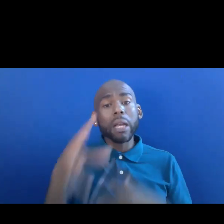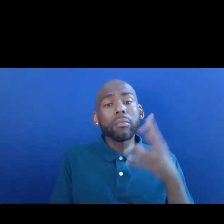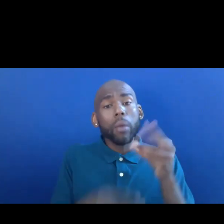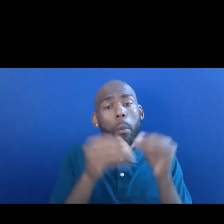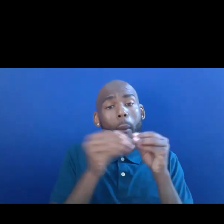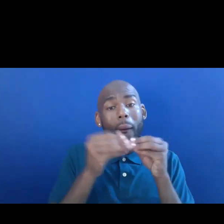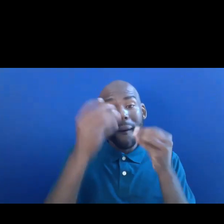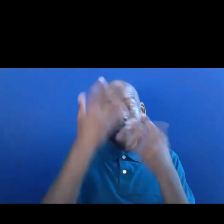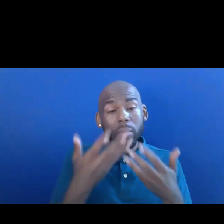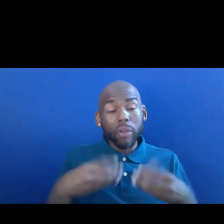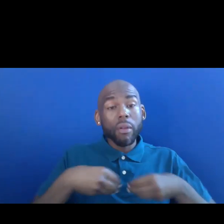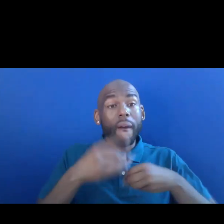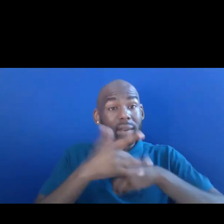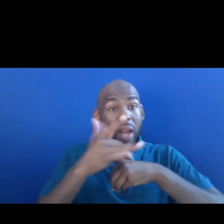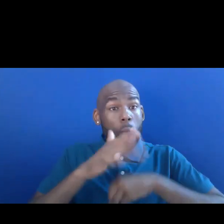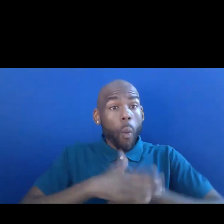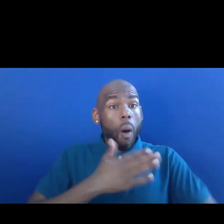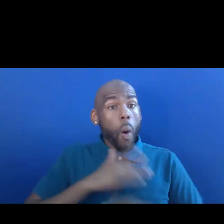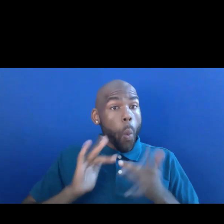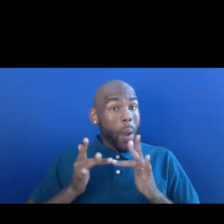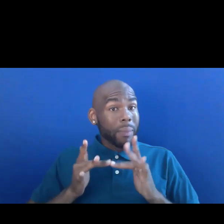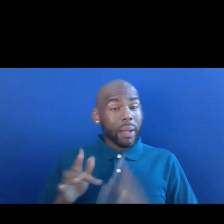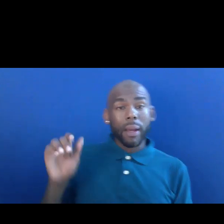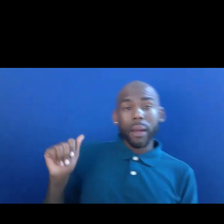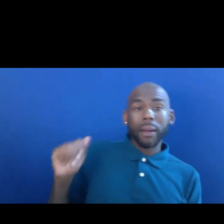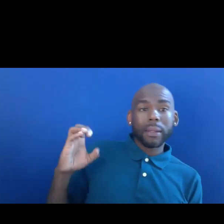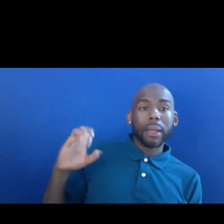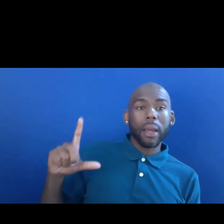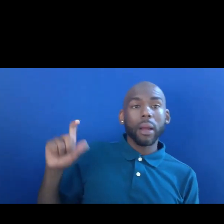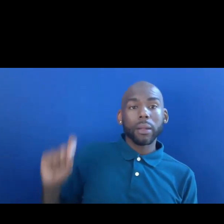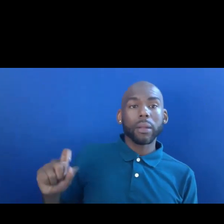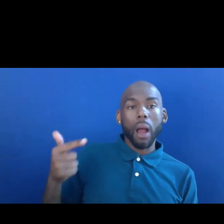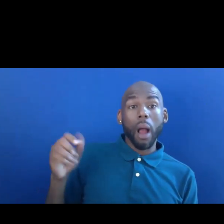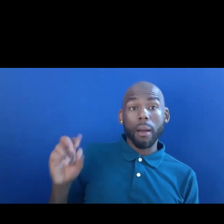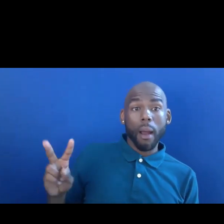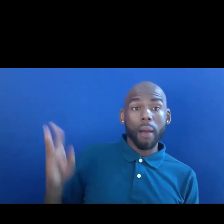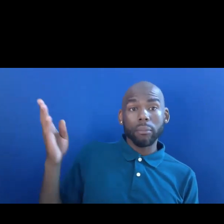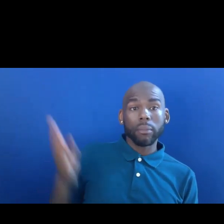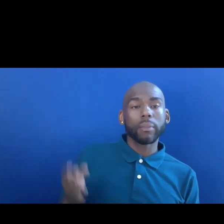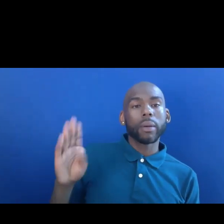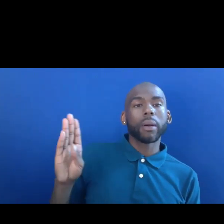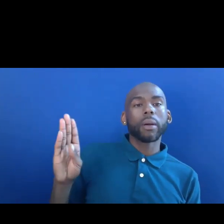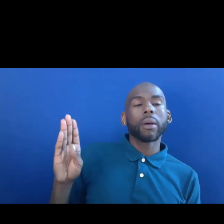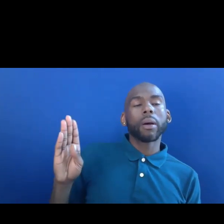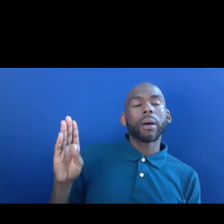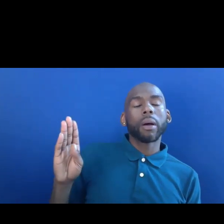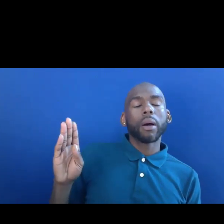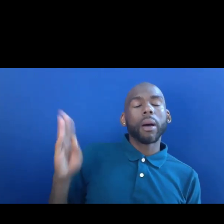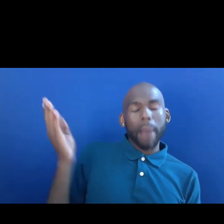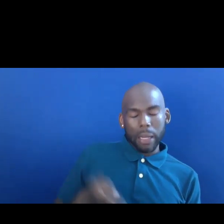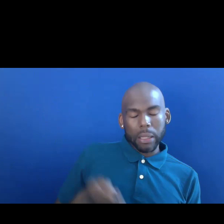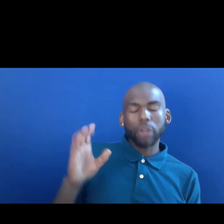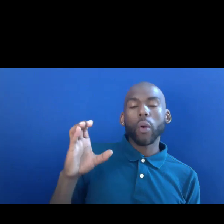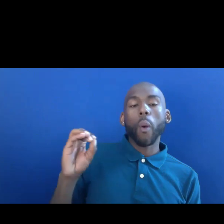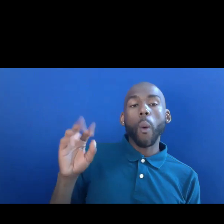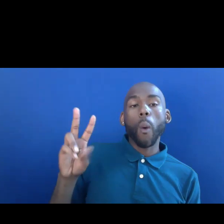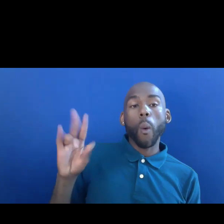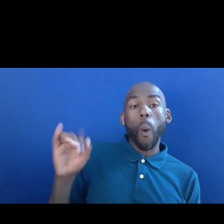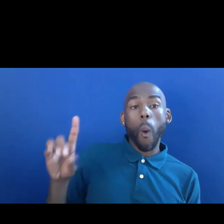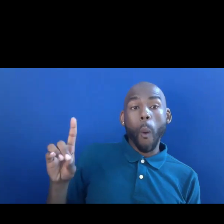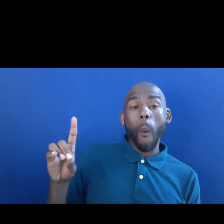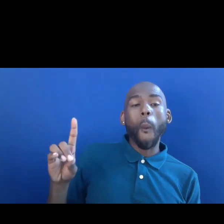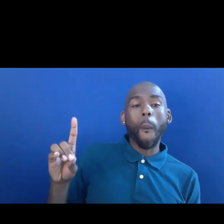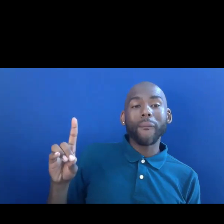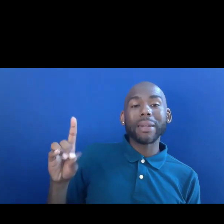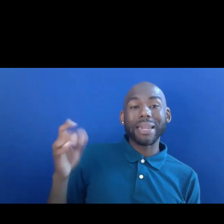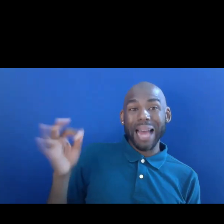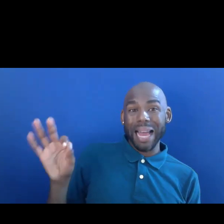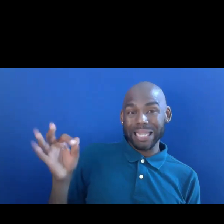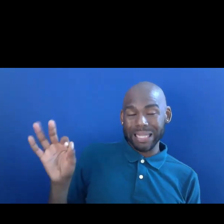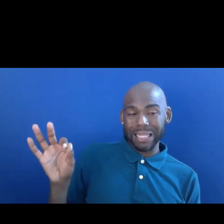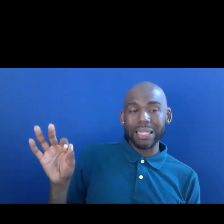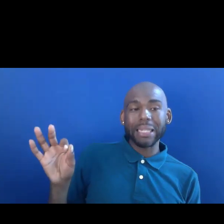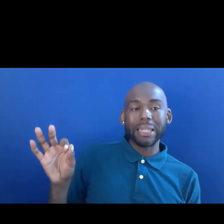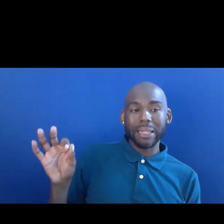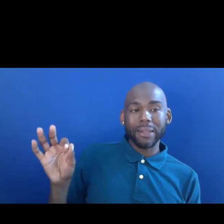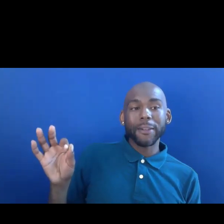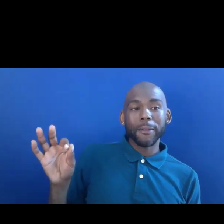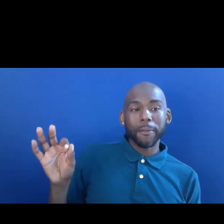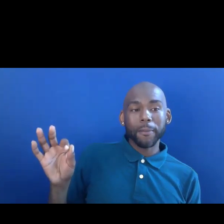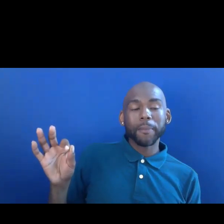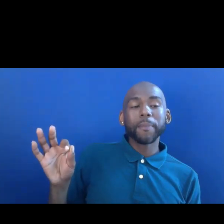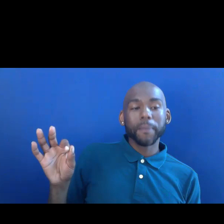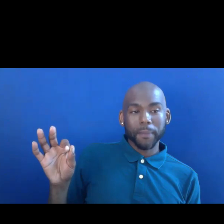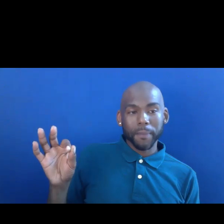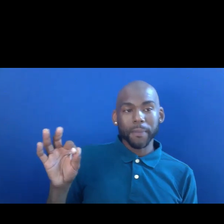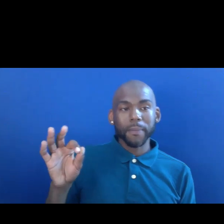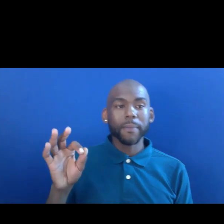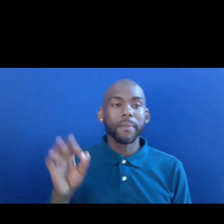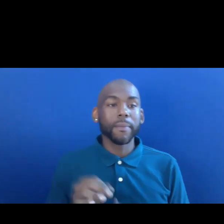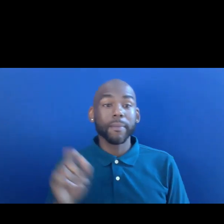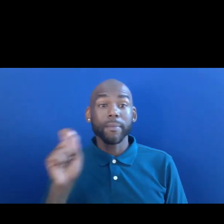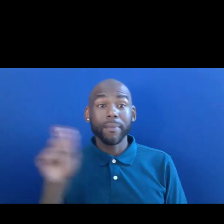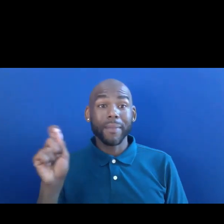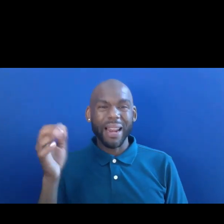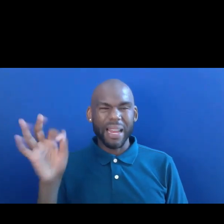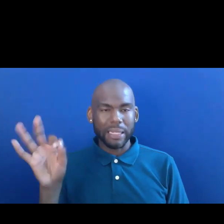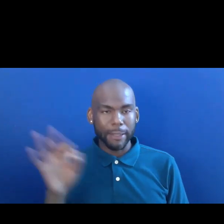ACL'S WEBSITE AT ACL.GOV/COVID-19.